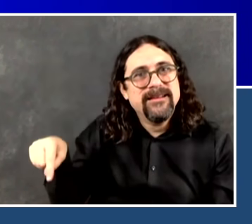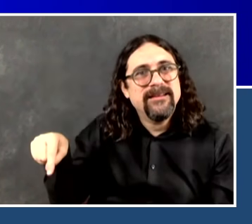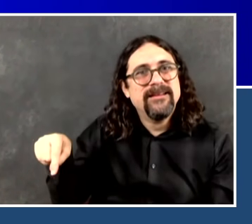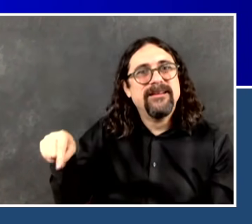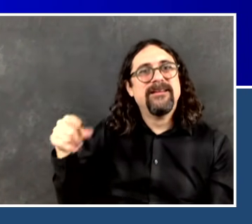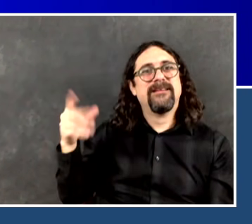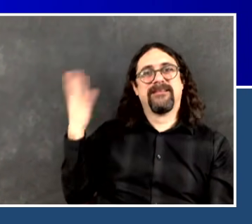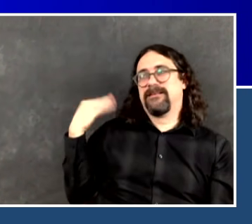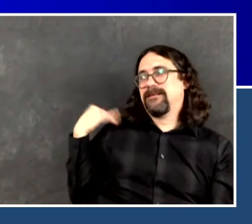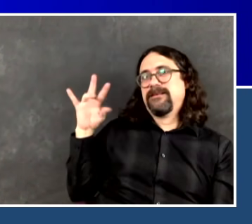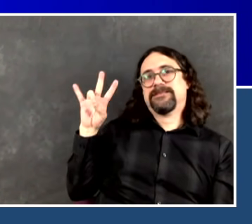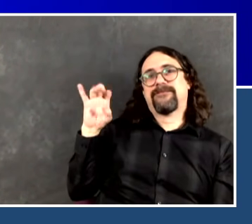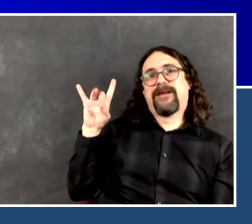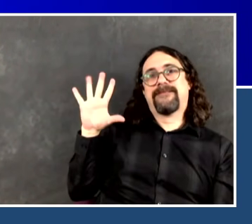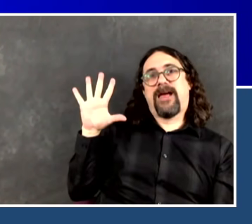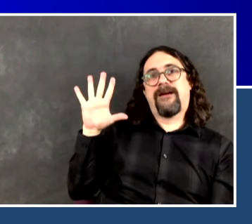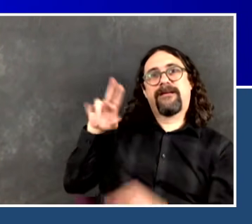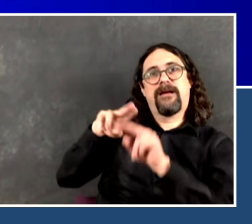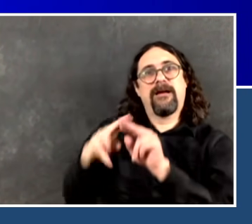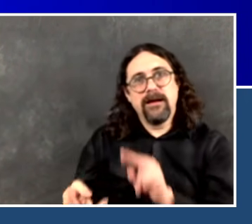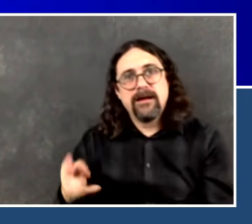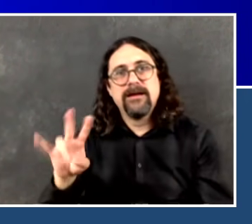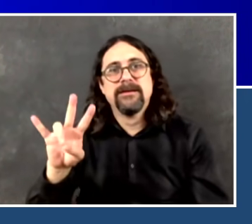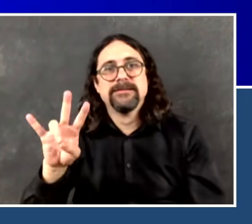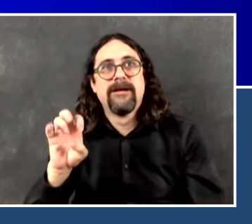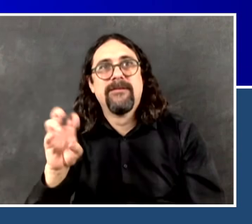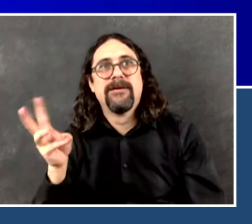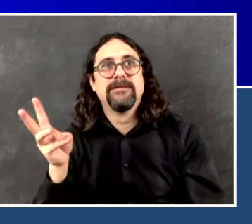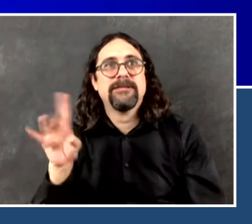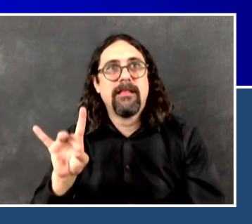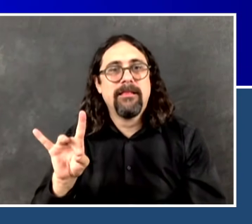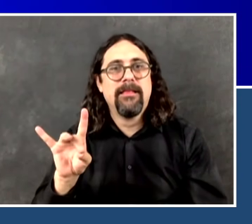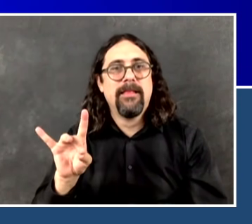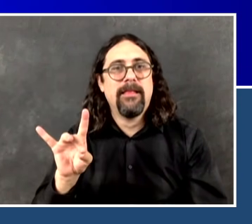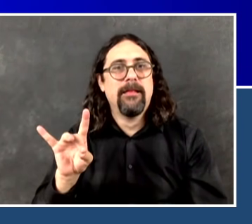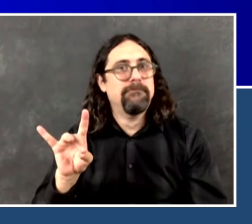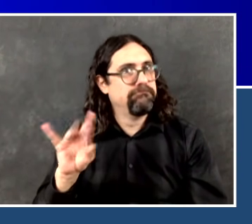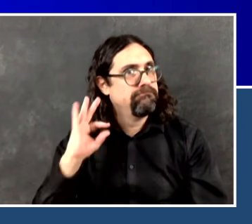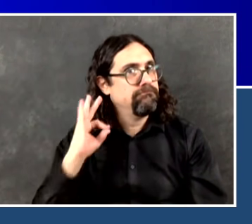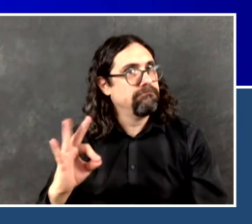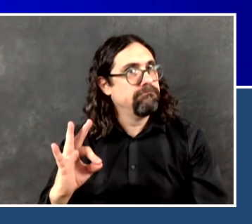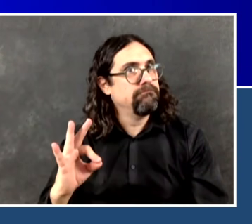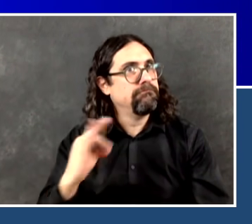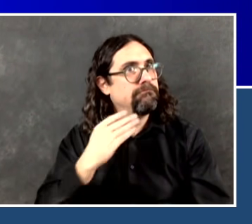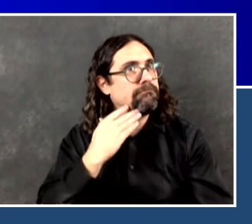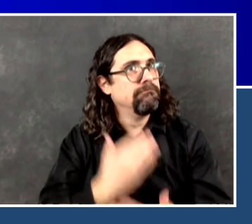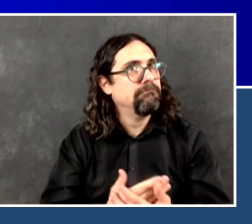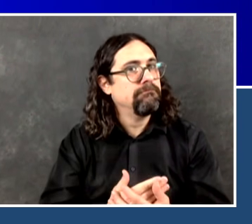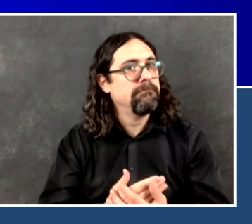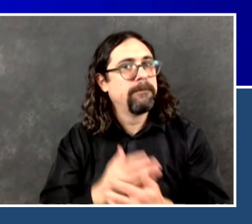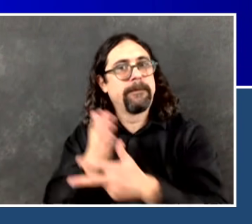COV HID GASONE DOWN. 785 TO 768. THE PERCENT OF PEOPLE TESTED WHO